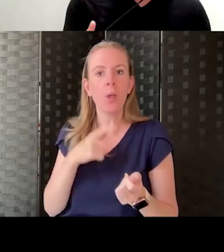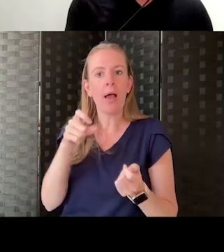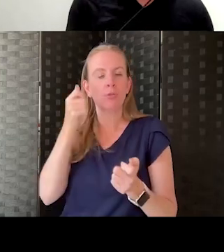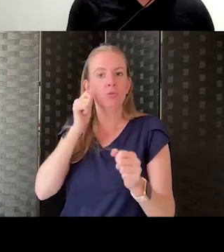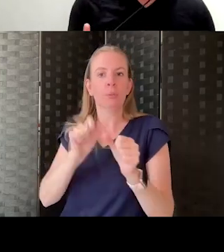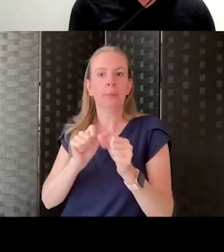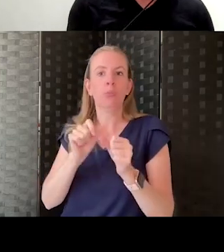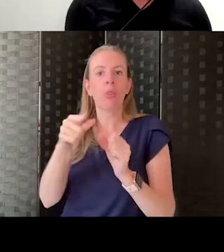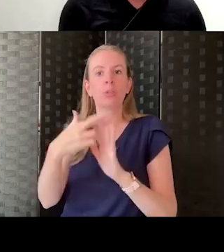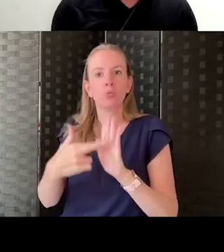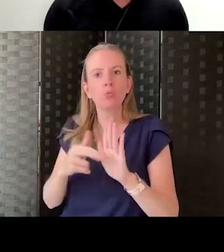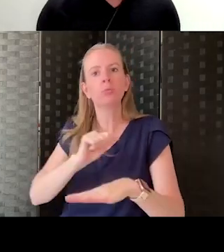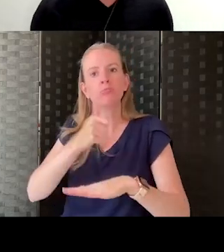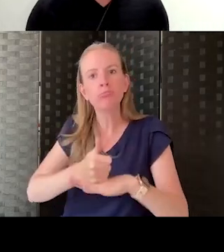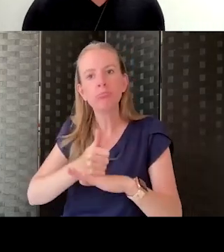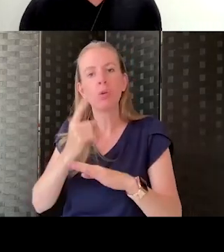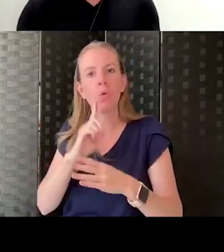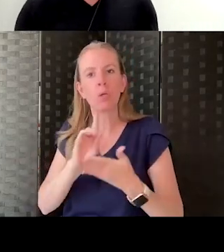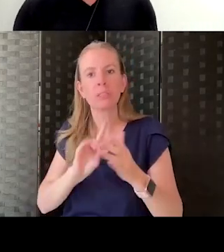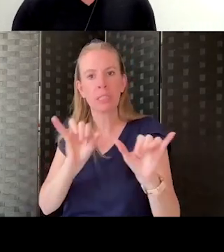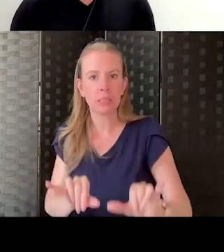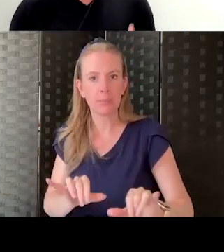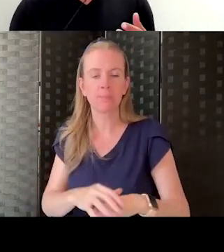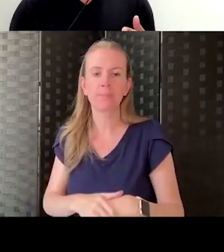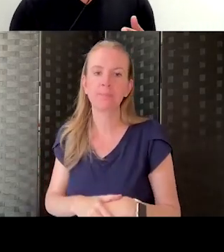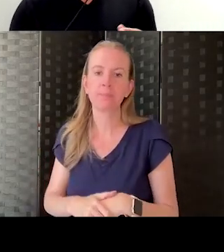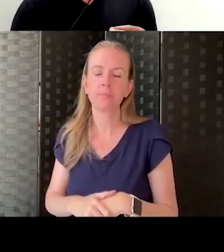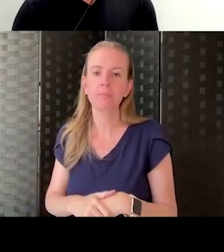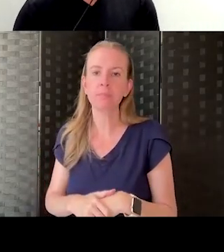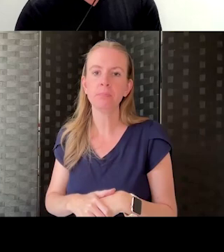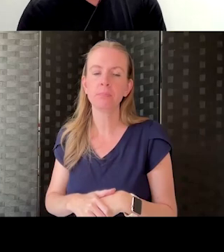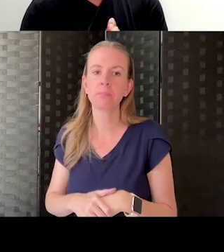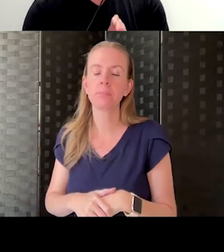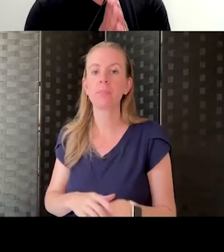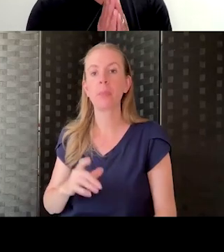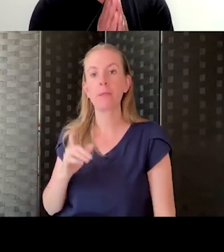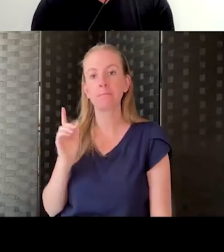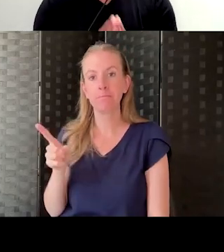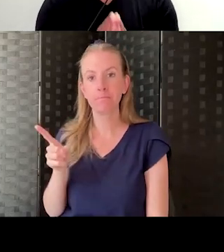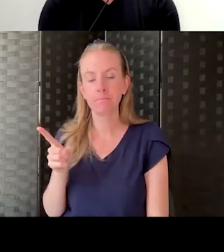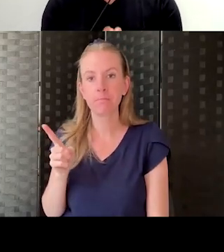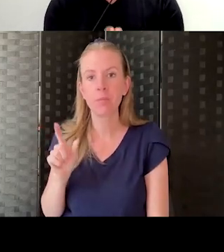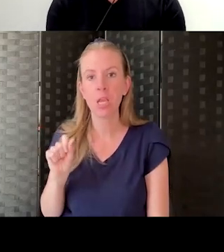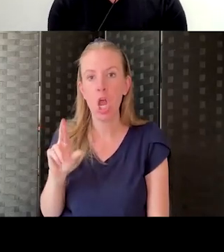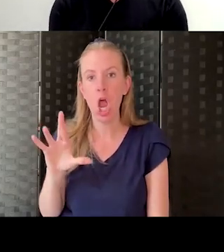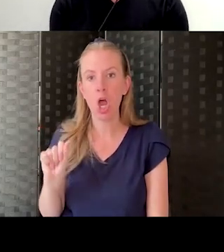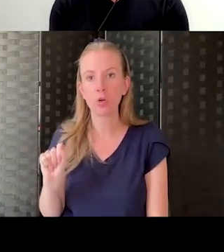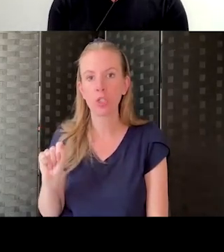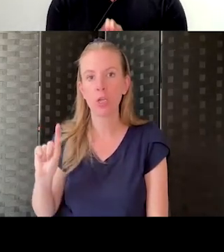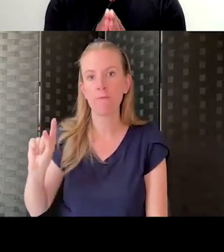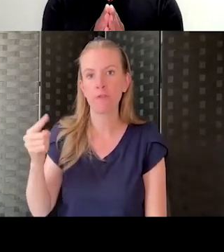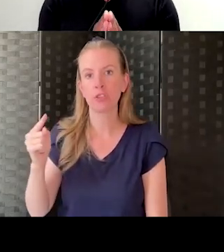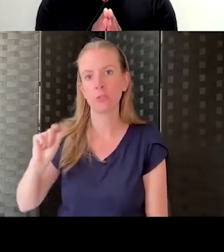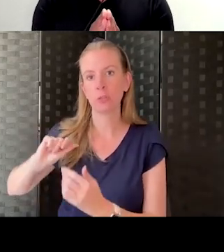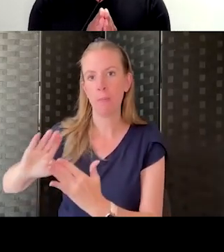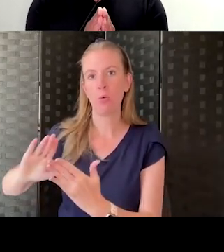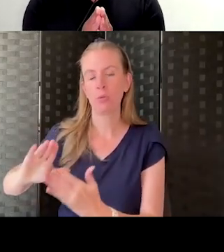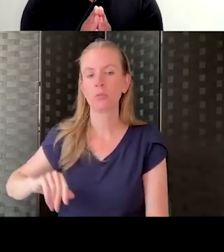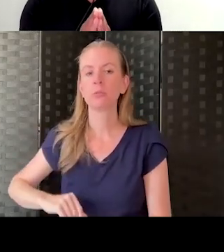these rules in place with our design systems. This right here, aria-first approach. This is